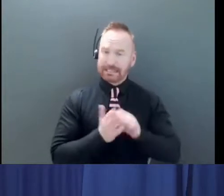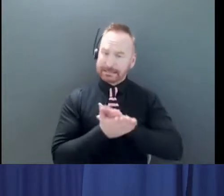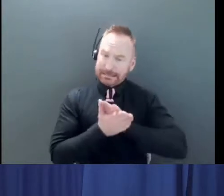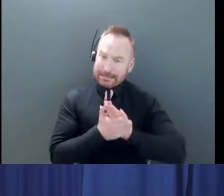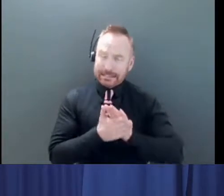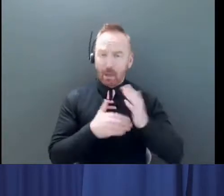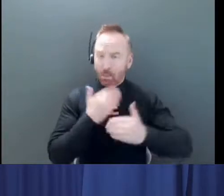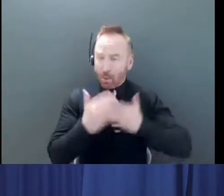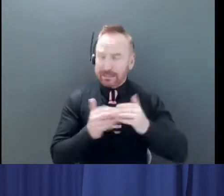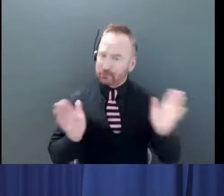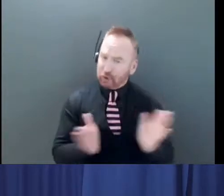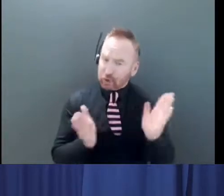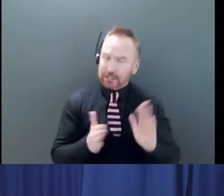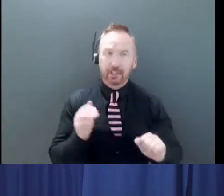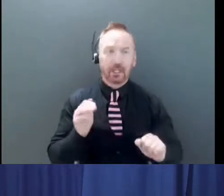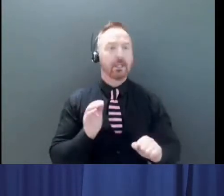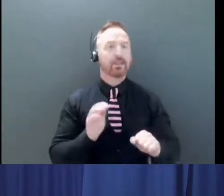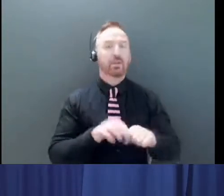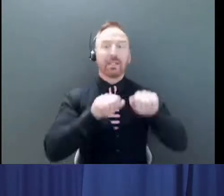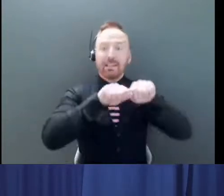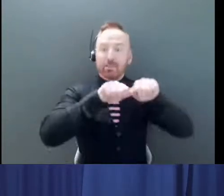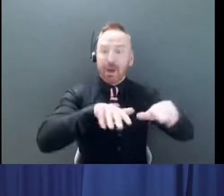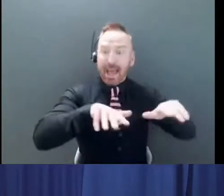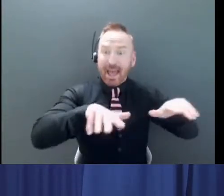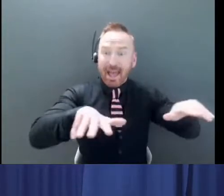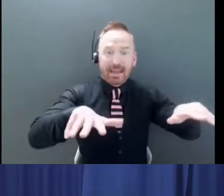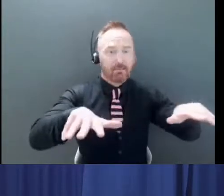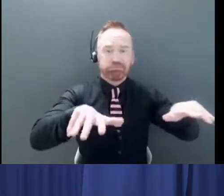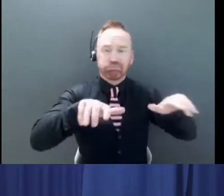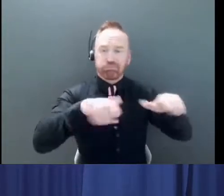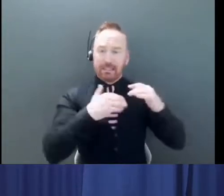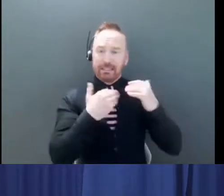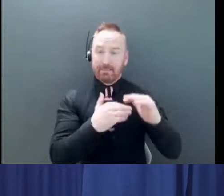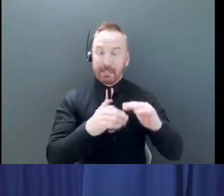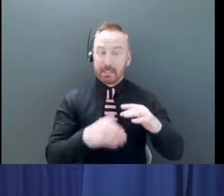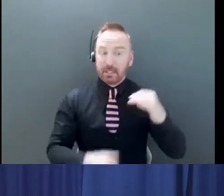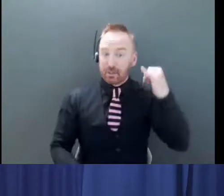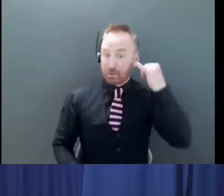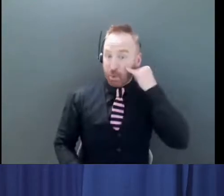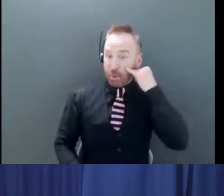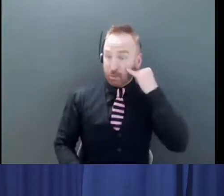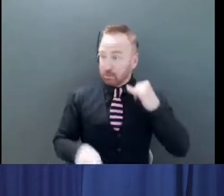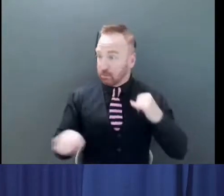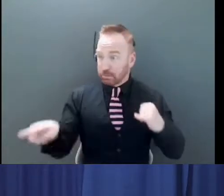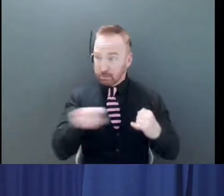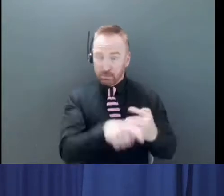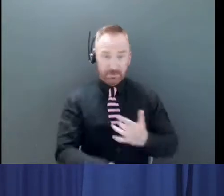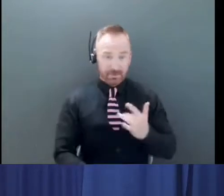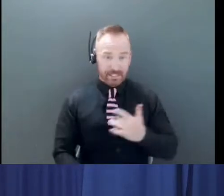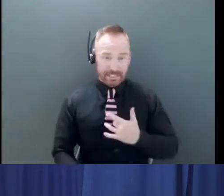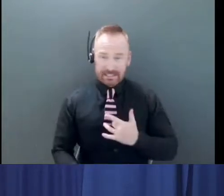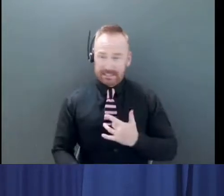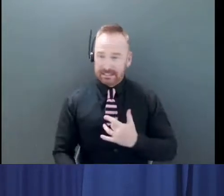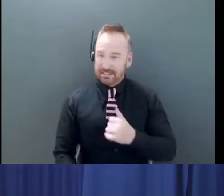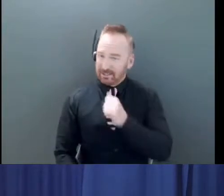and as always anyone who feels sick should stay home and get tested if they have systems.